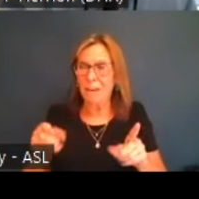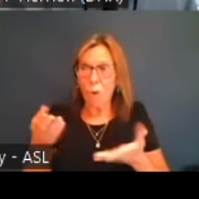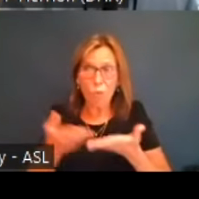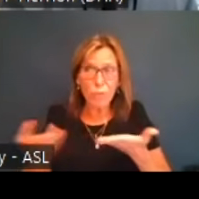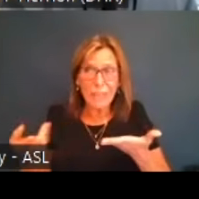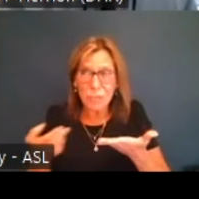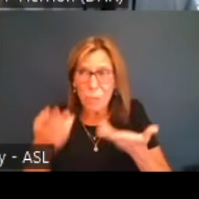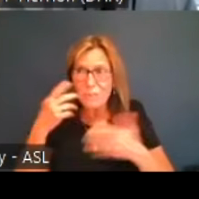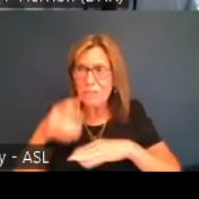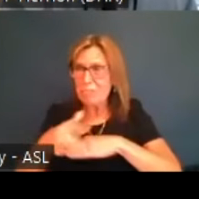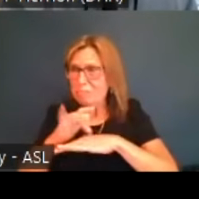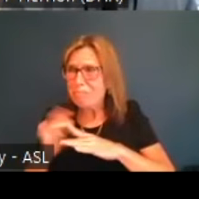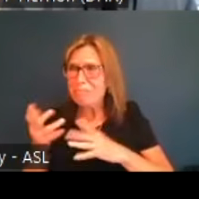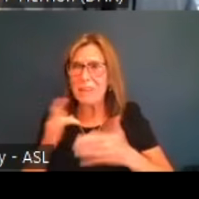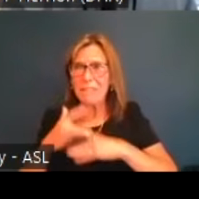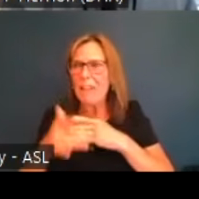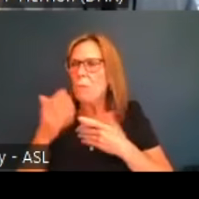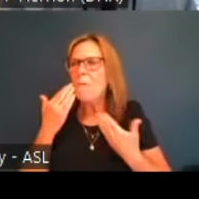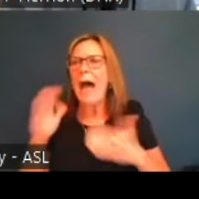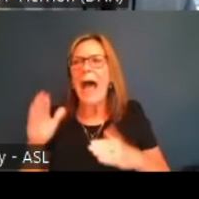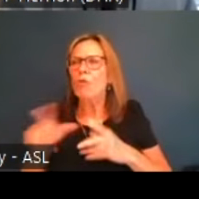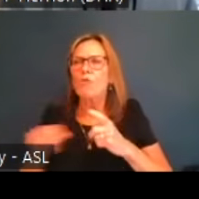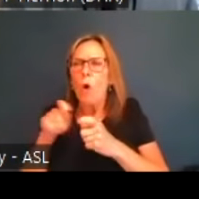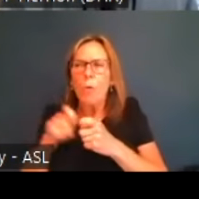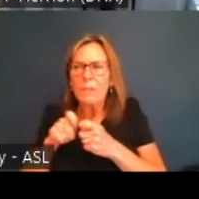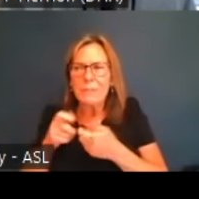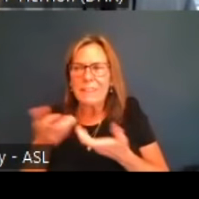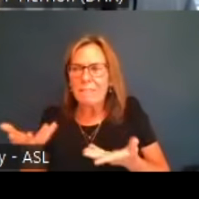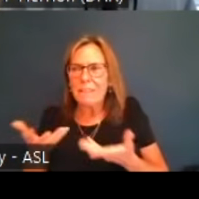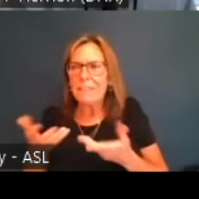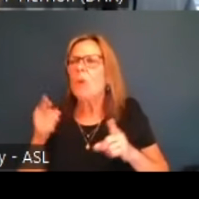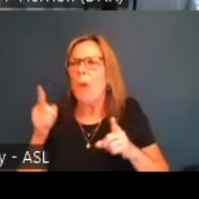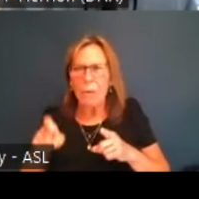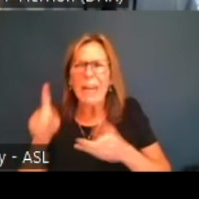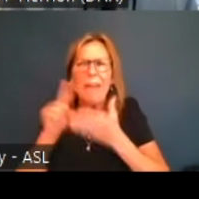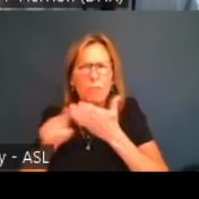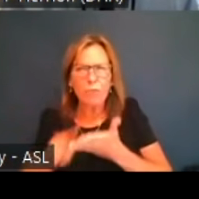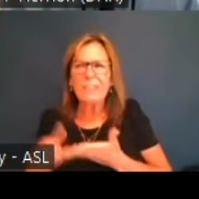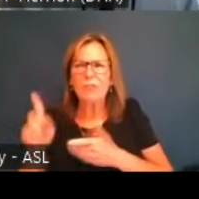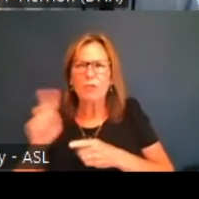» ALEX THOMPSON: So I know Pat Conners had their hand up, I'm going to allow you to talk and ask your question to John